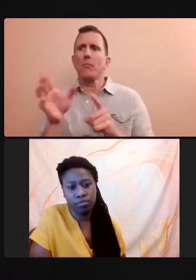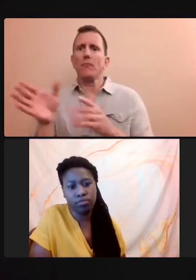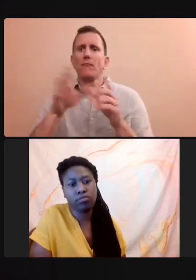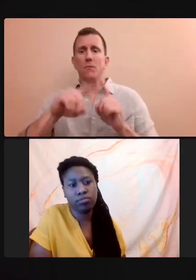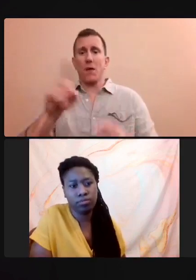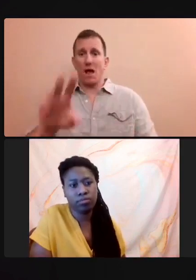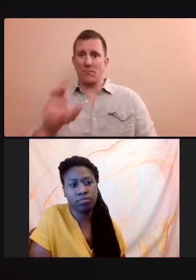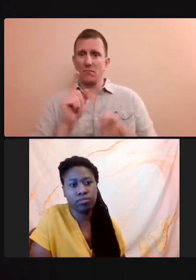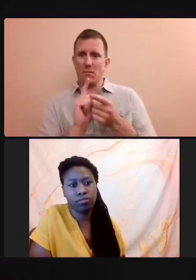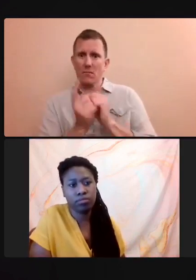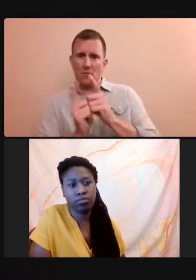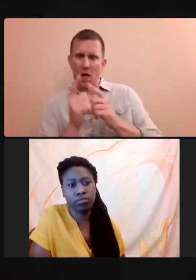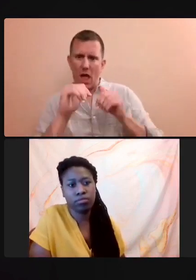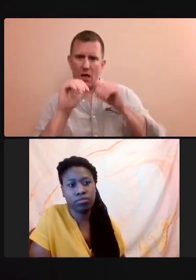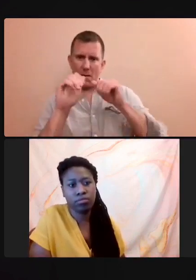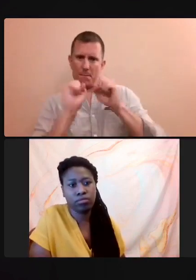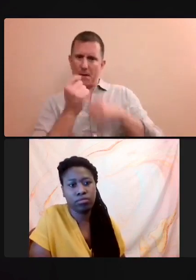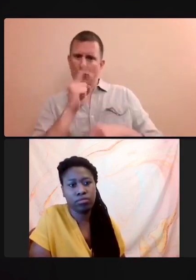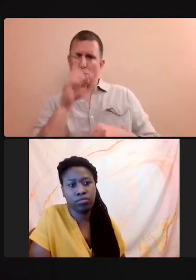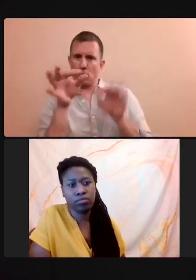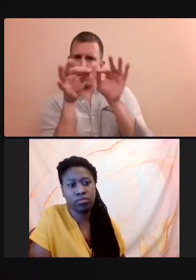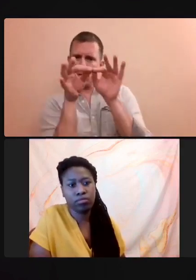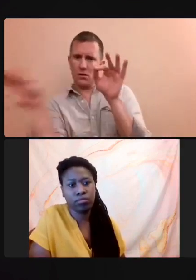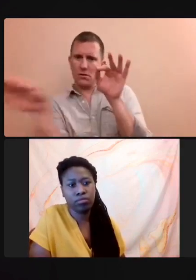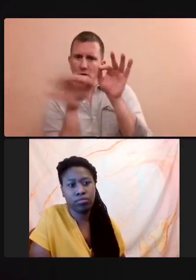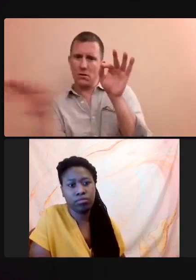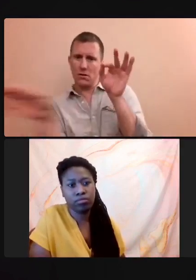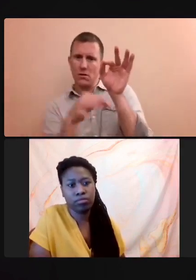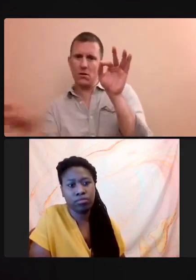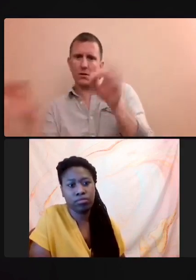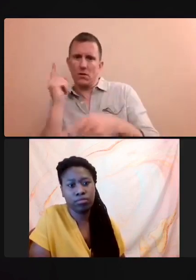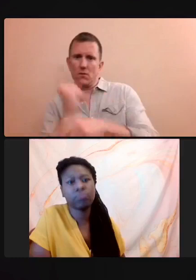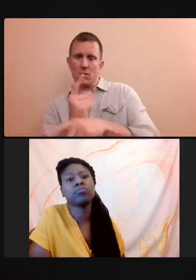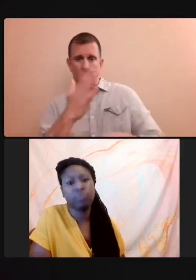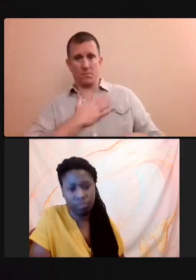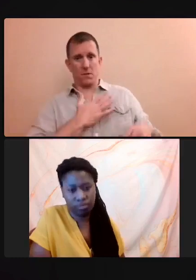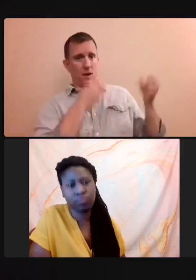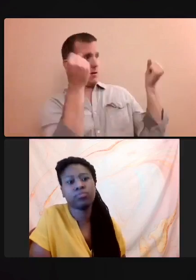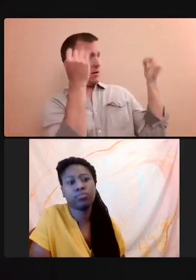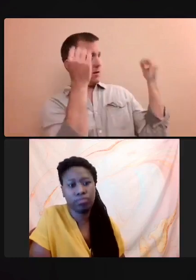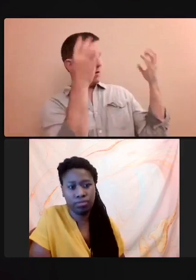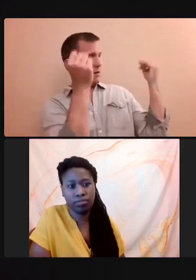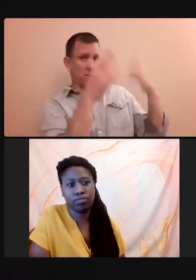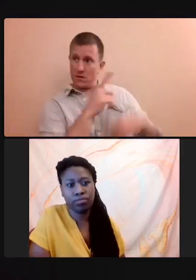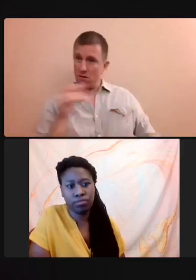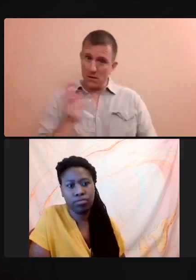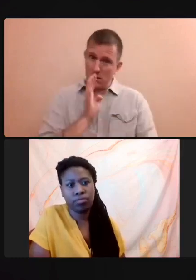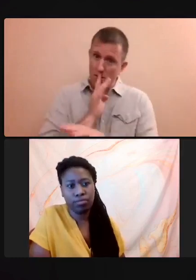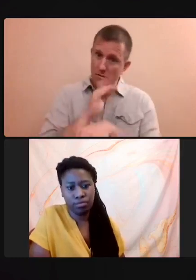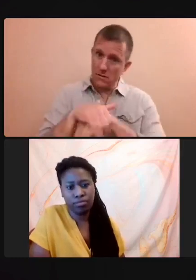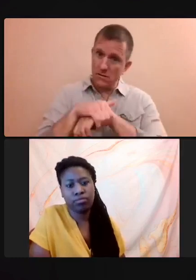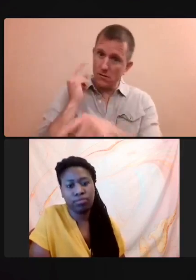something that is clear and concise and accurate or if not. And so that's one way I believe that deaf individuals